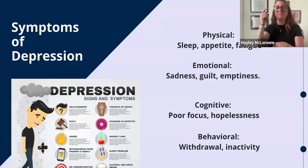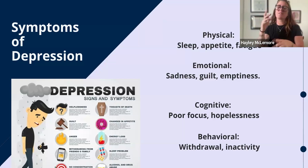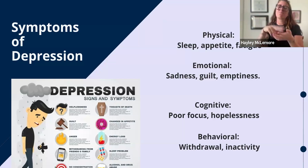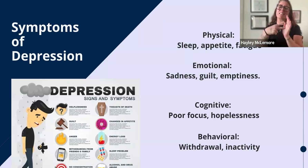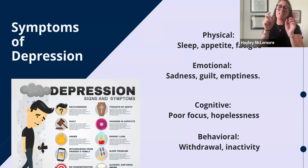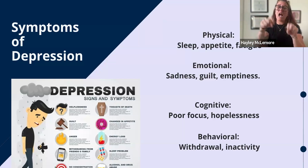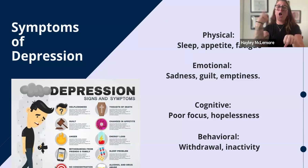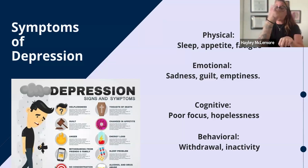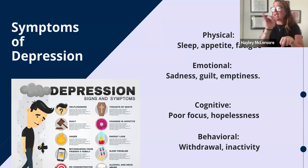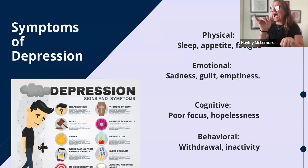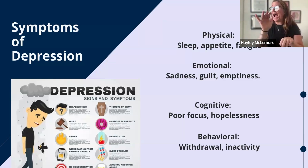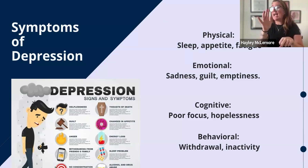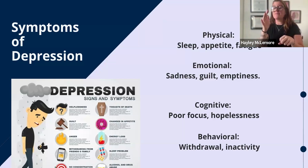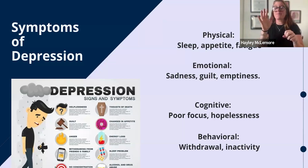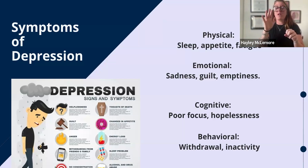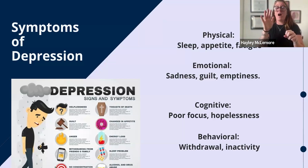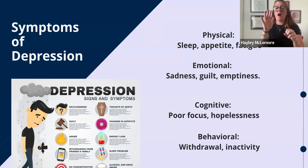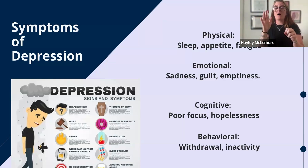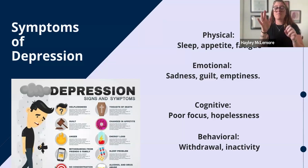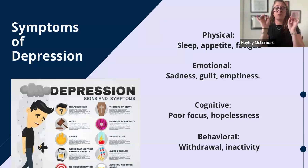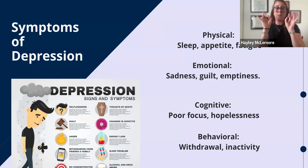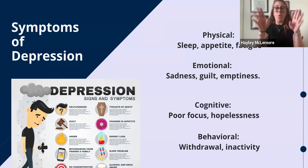For cognitive side effects, it might look like--